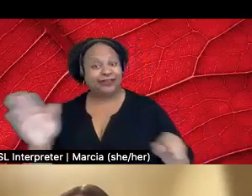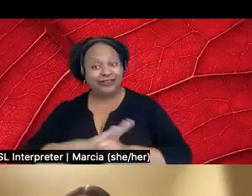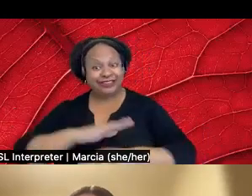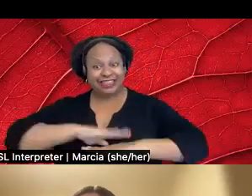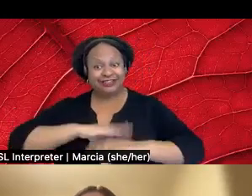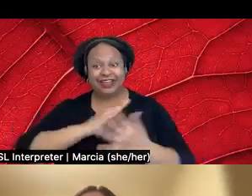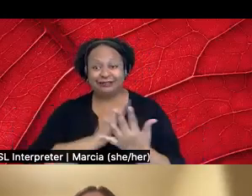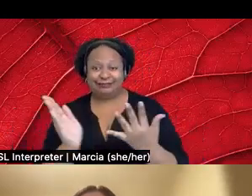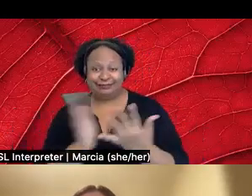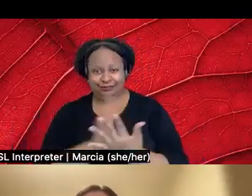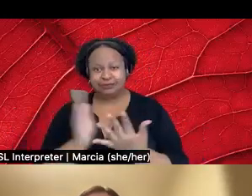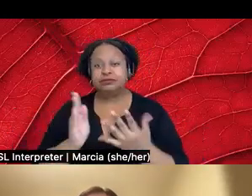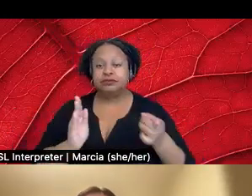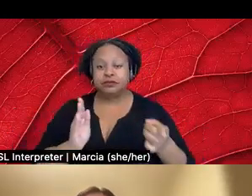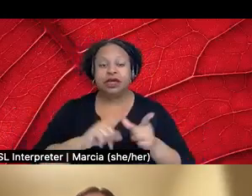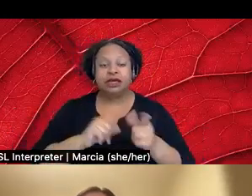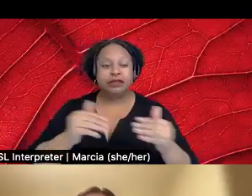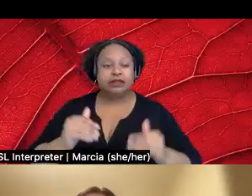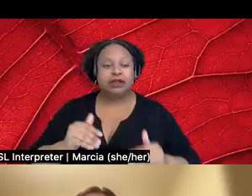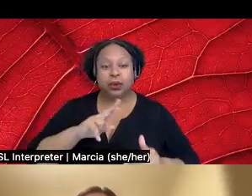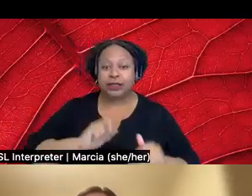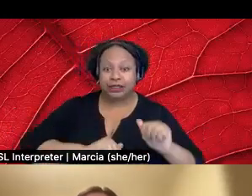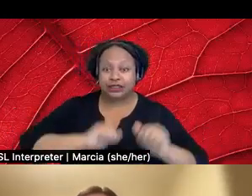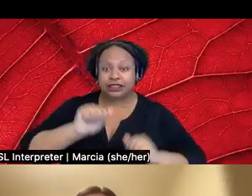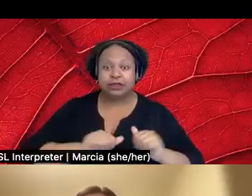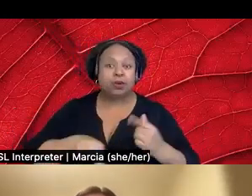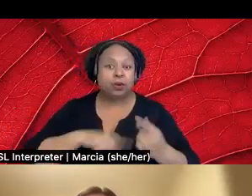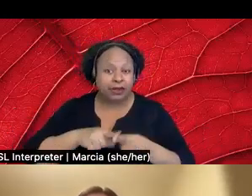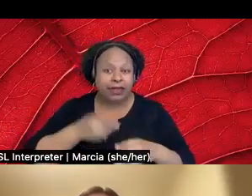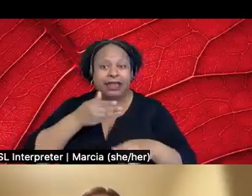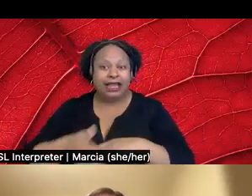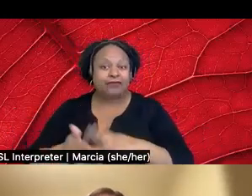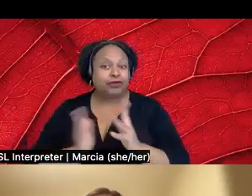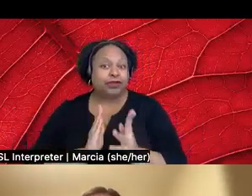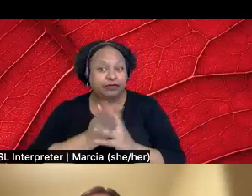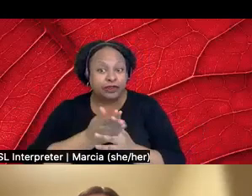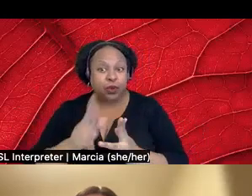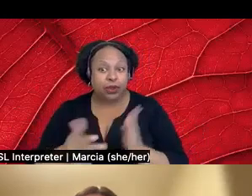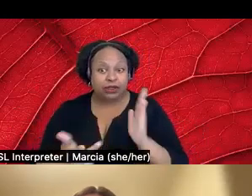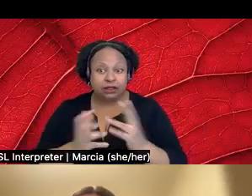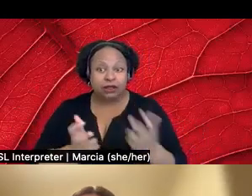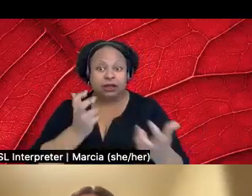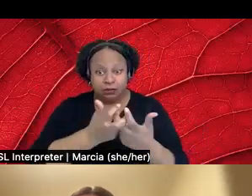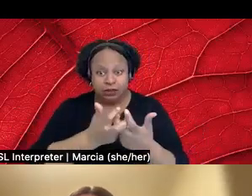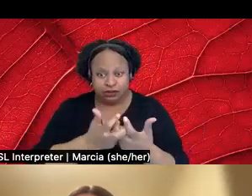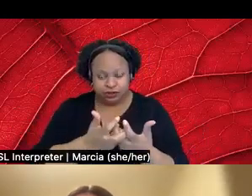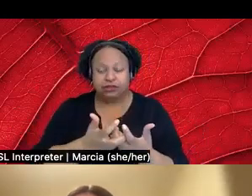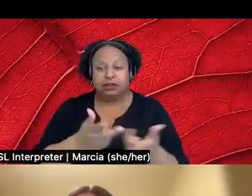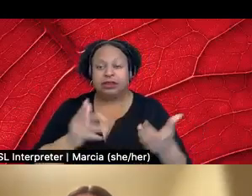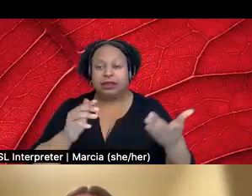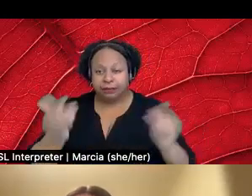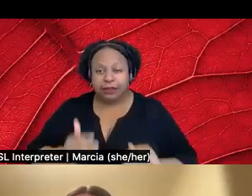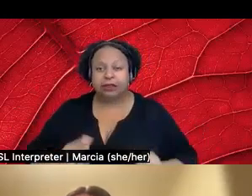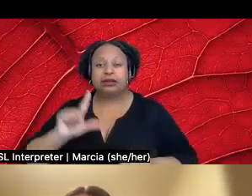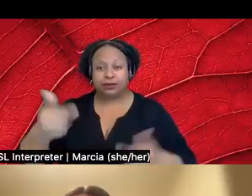And then reassessment is scheduled for after the intervention or the technology accommodations are put in place. Next slide, please.